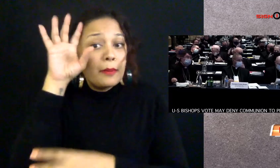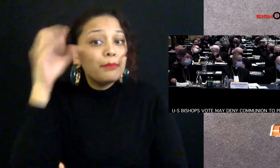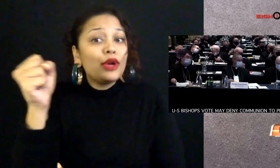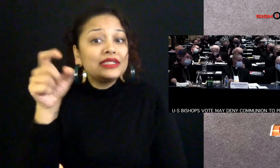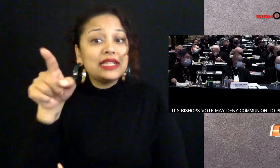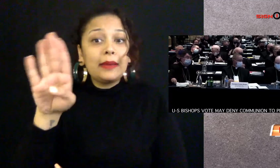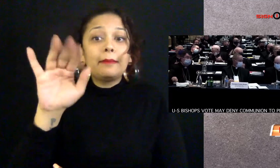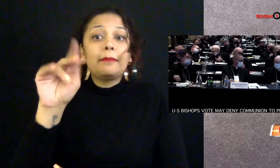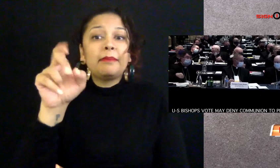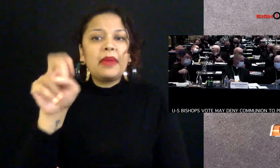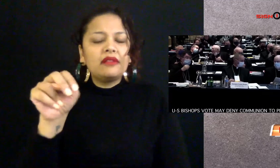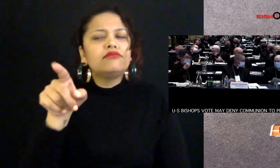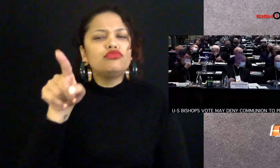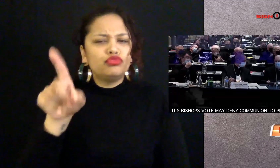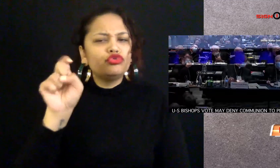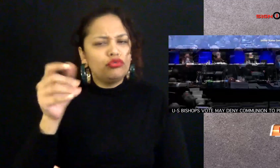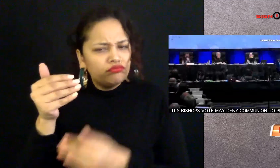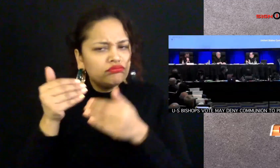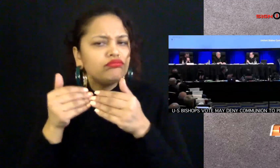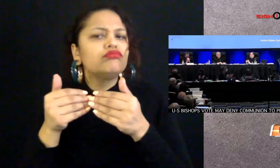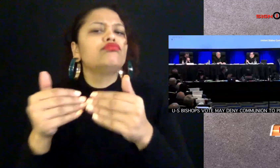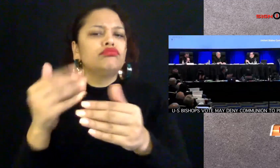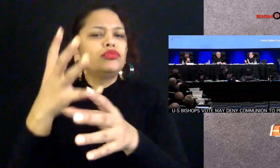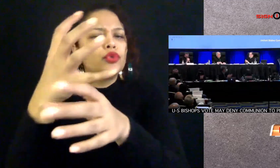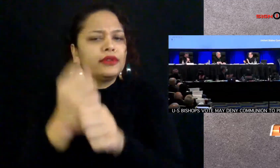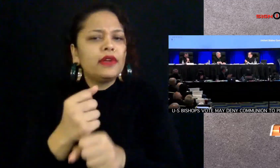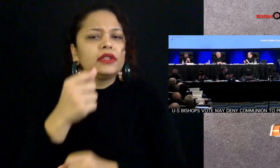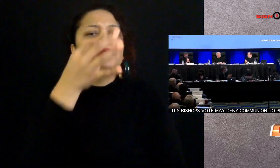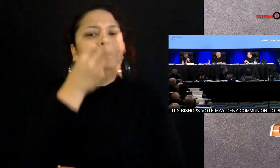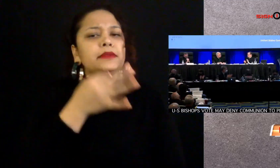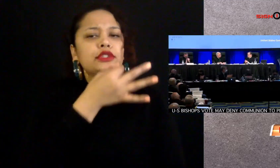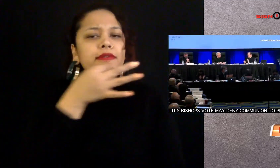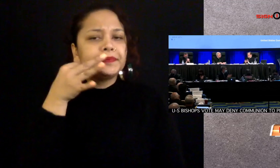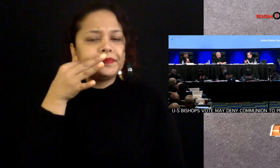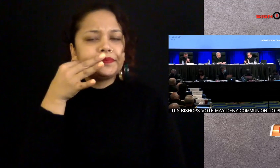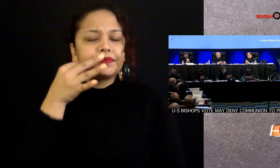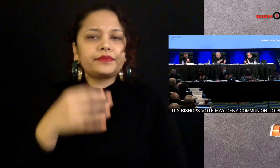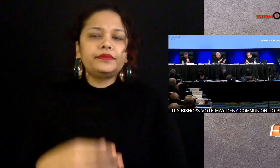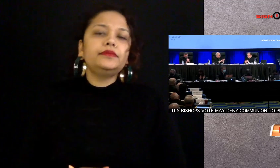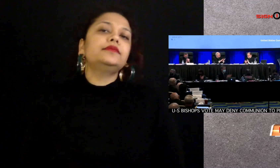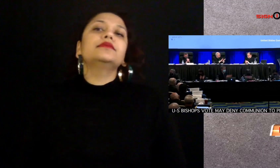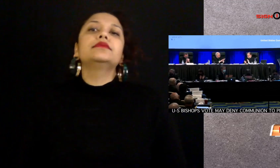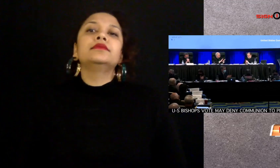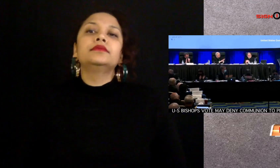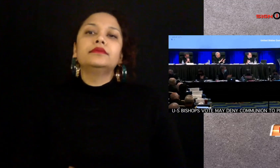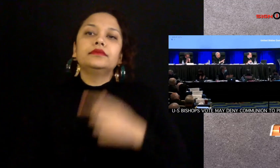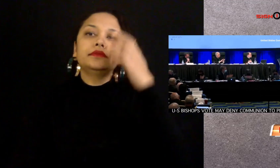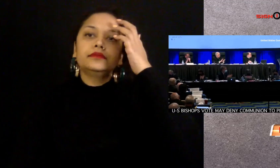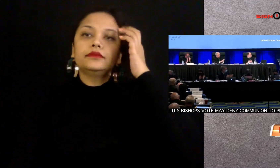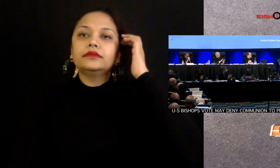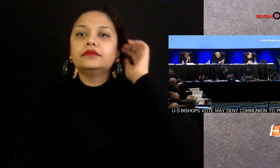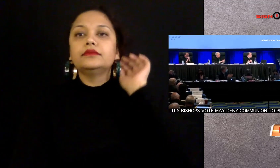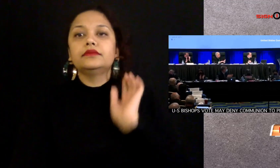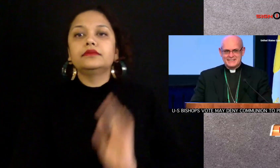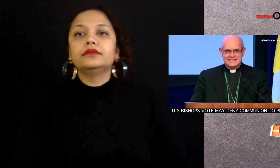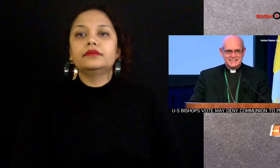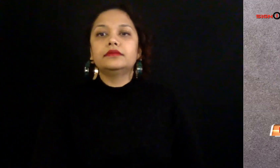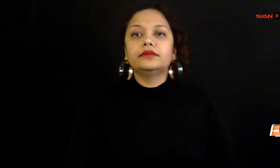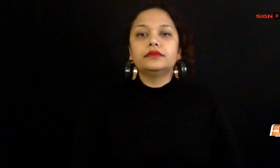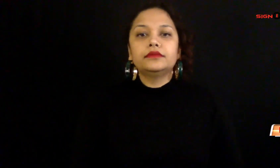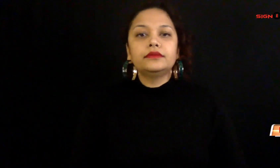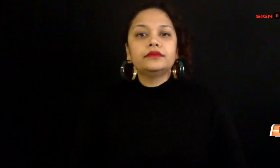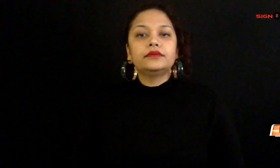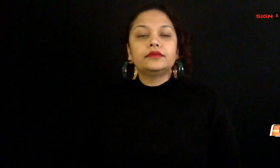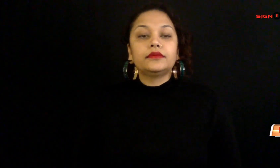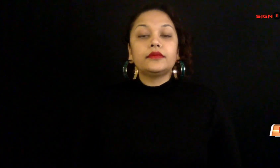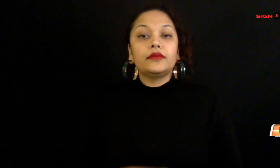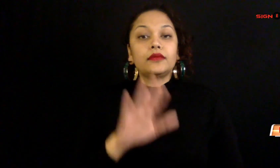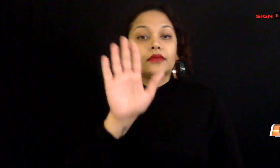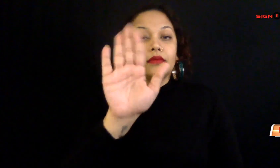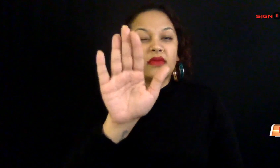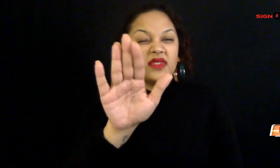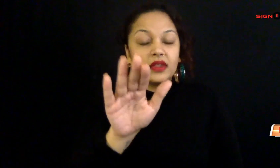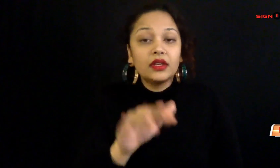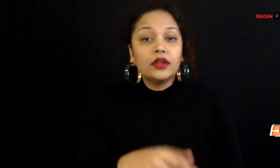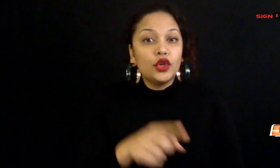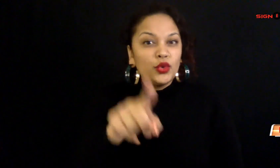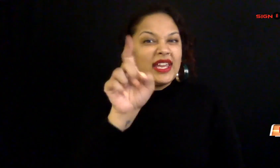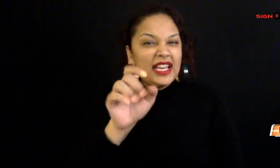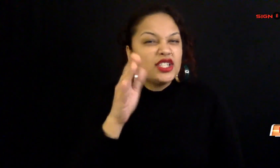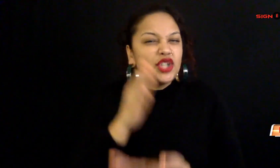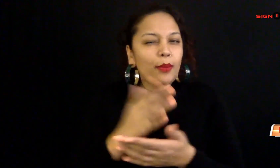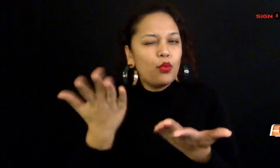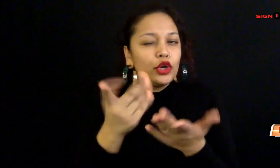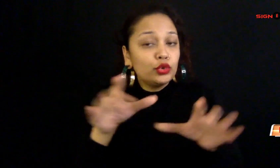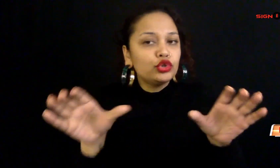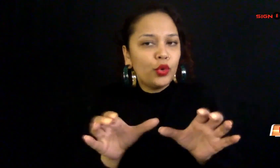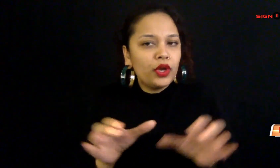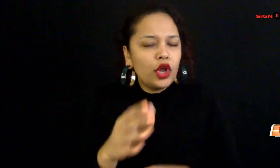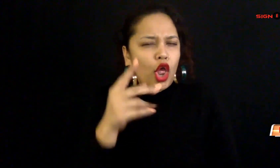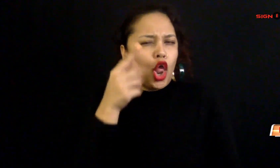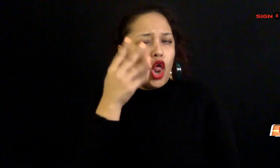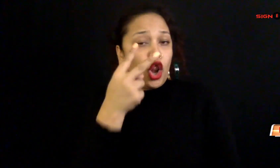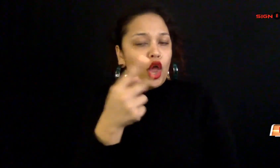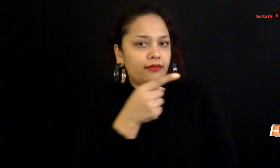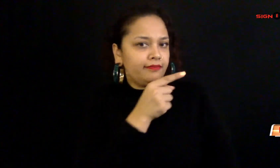Vatican the Pope told President Biden he should continue receiving communion